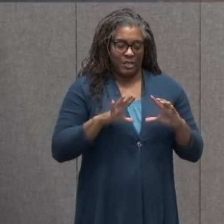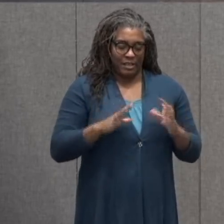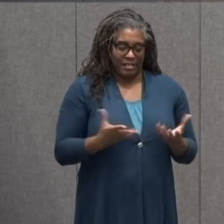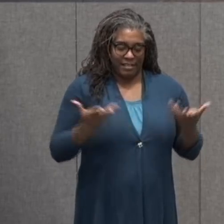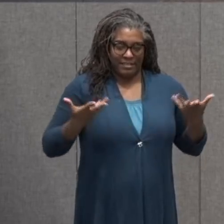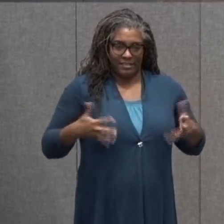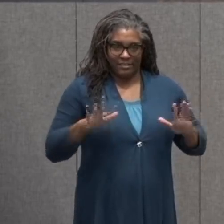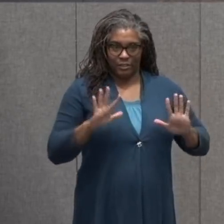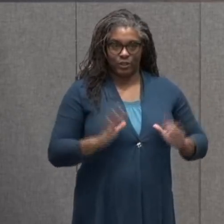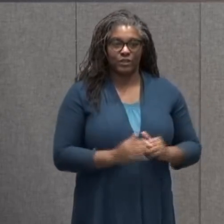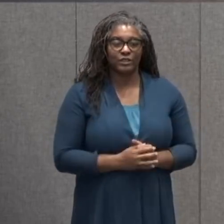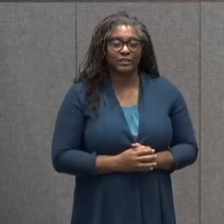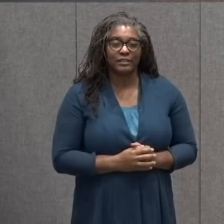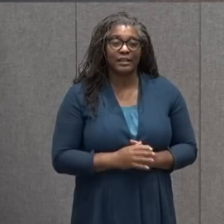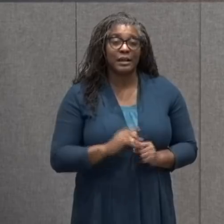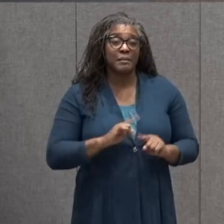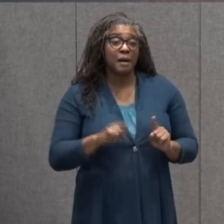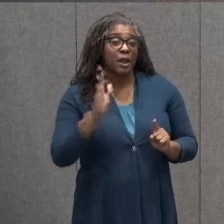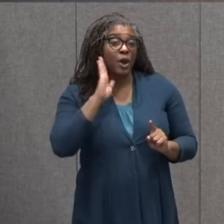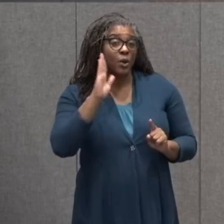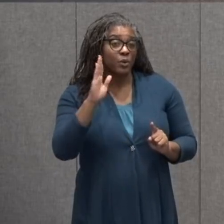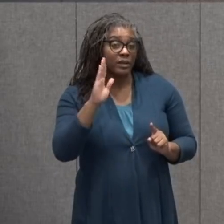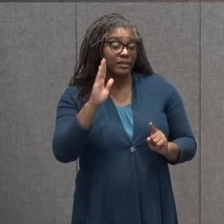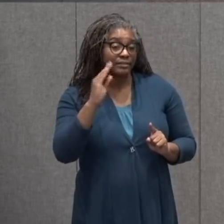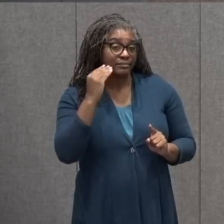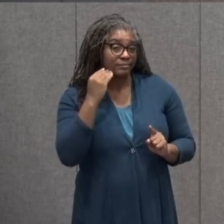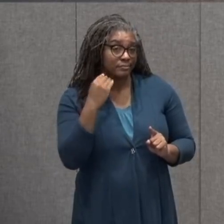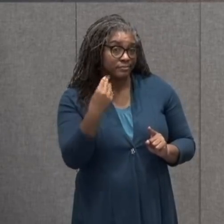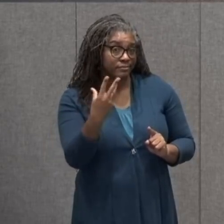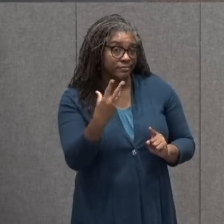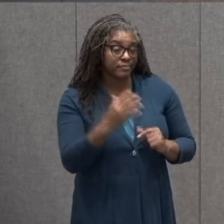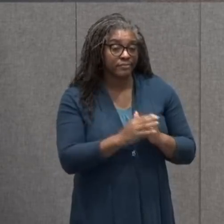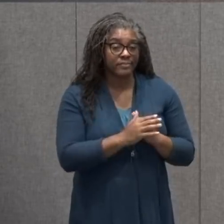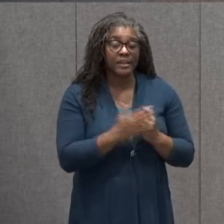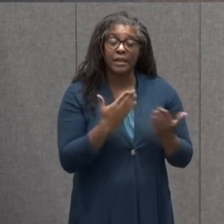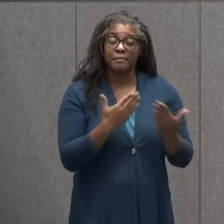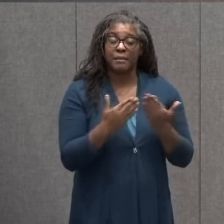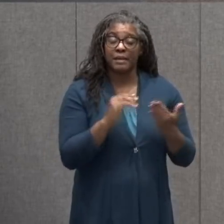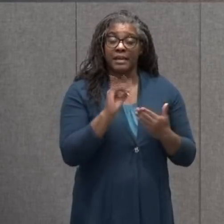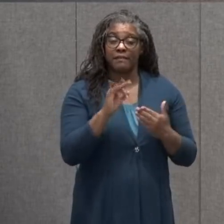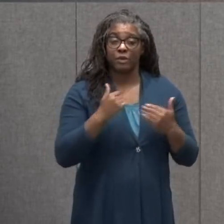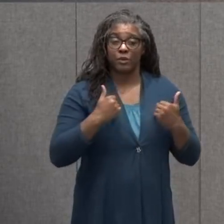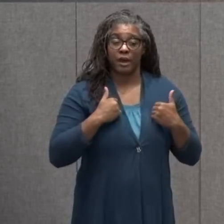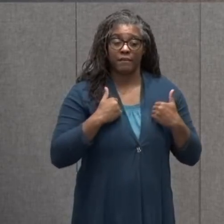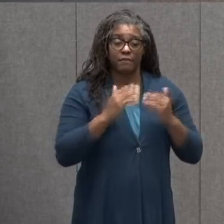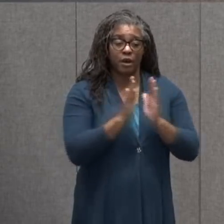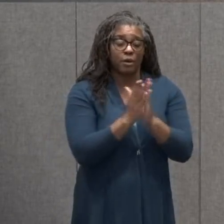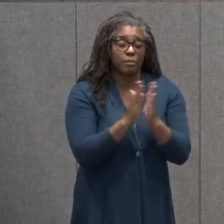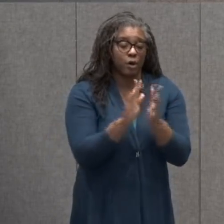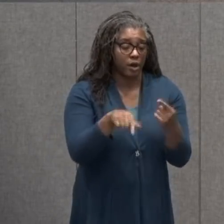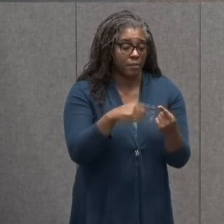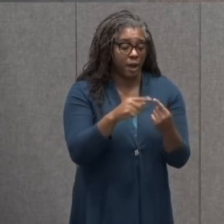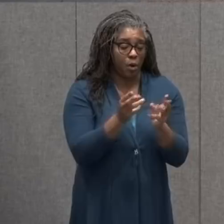One, maybe if you have a book about weather or changes in weather in your house,